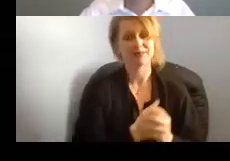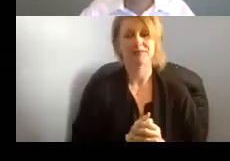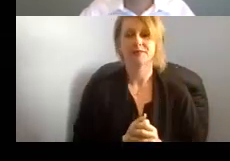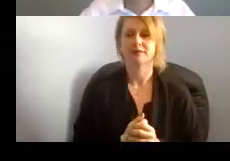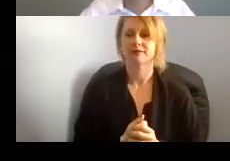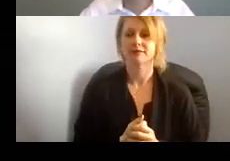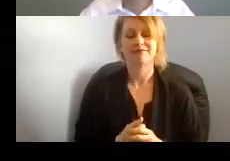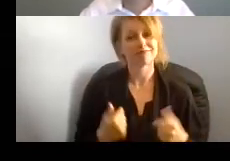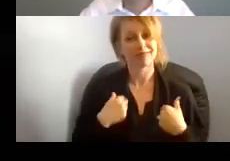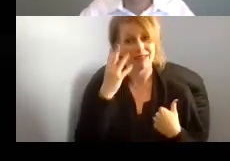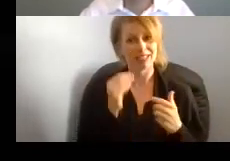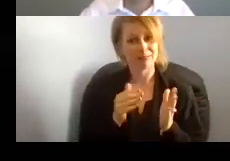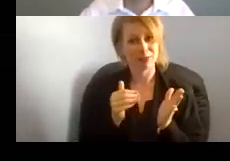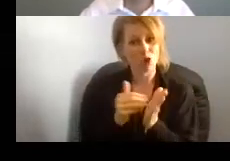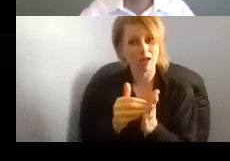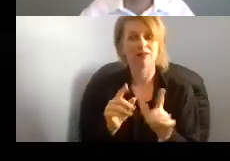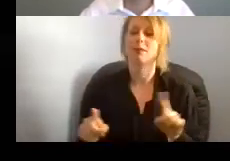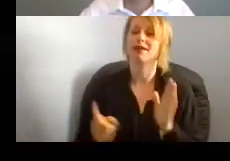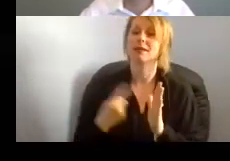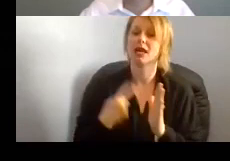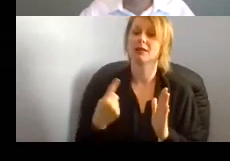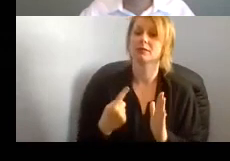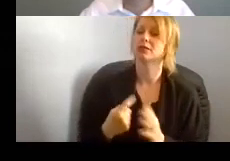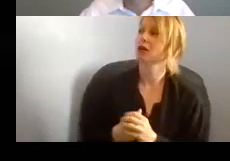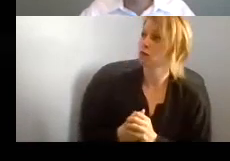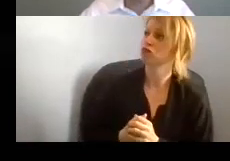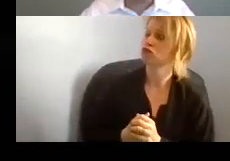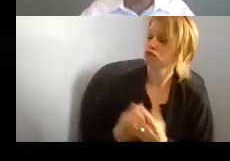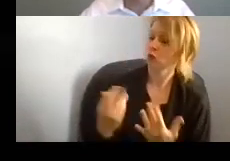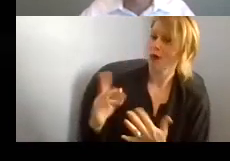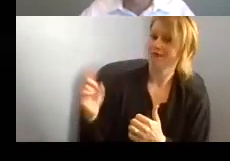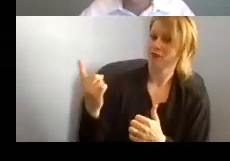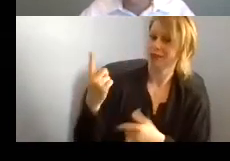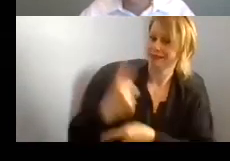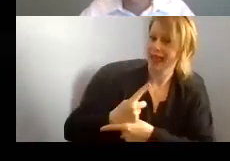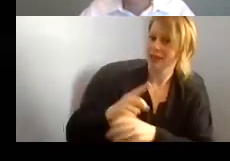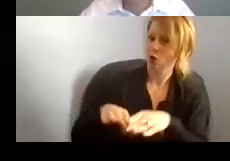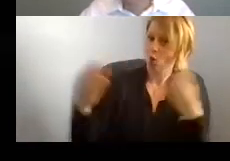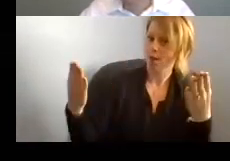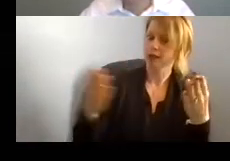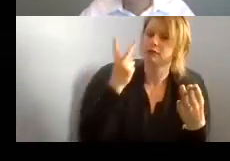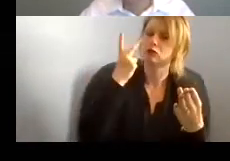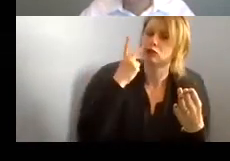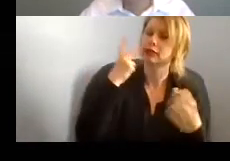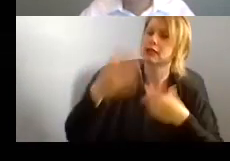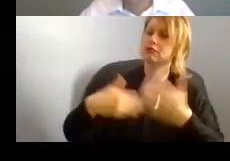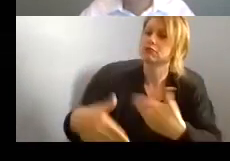this a lot, is let’s just wait until the first day when we reopen. And let’s just – let’s just prepare for that.